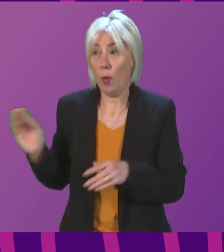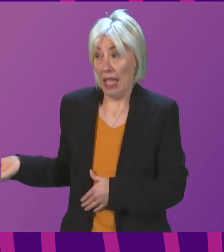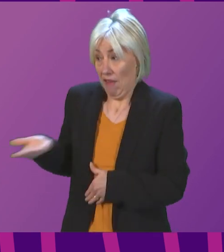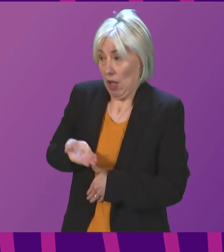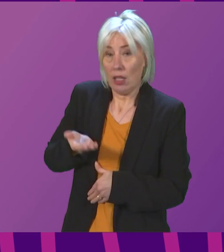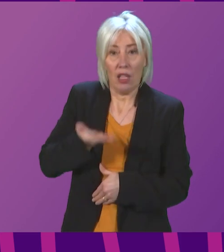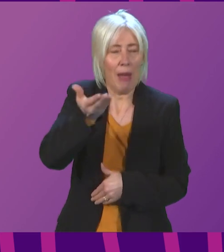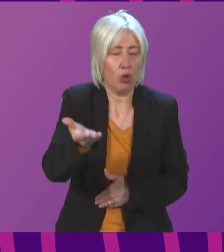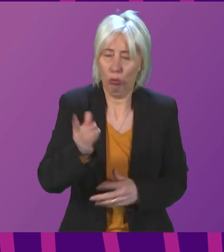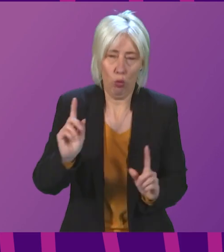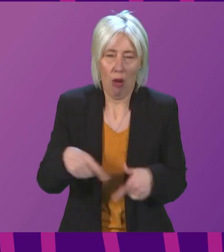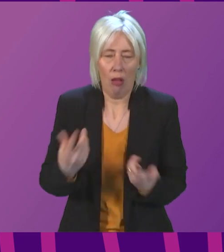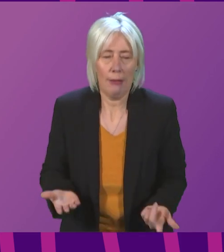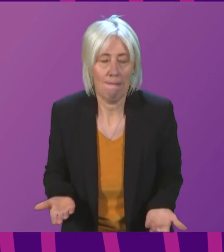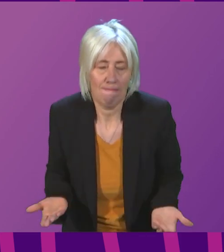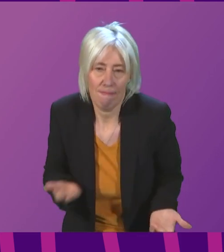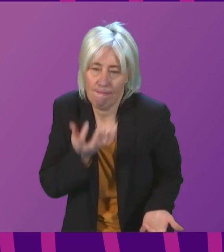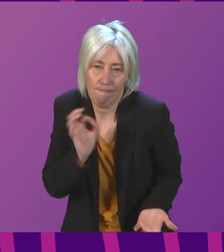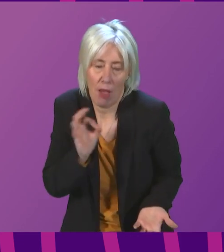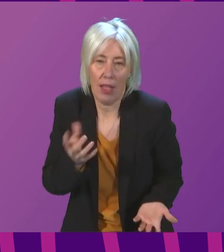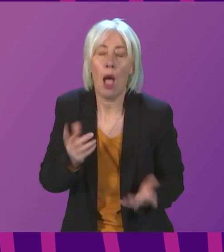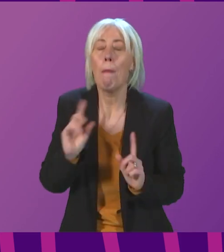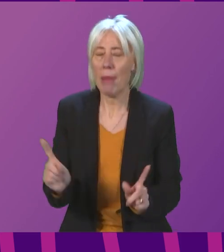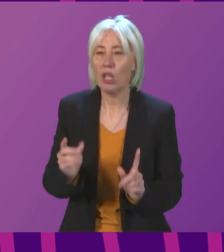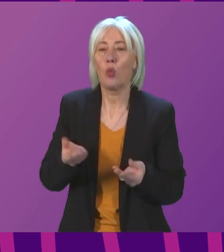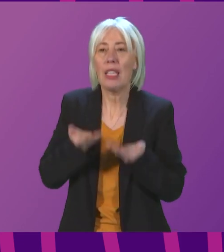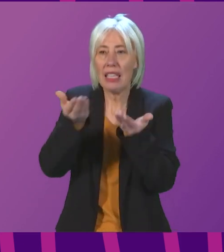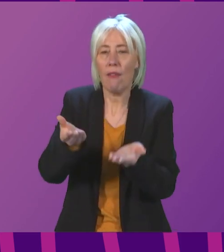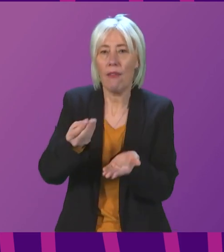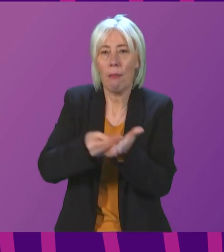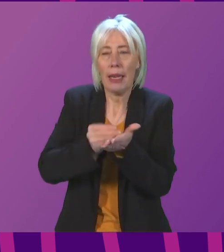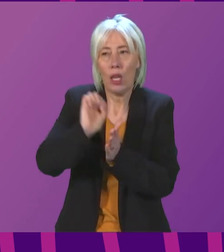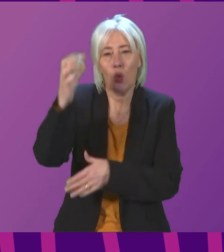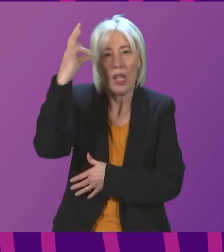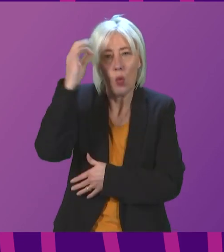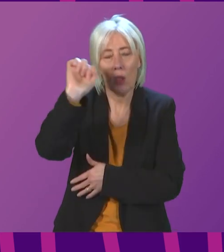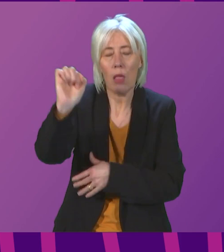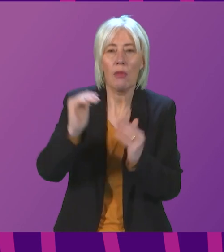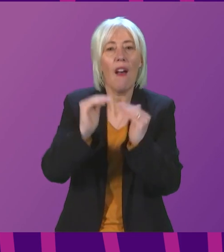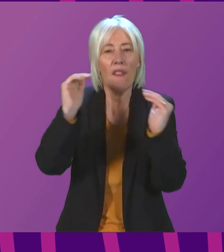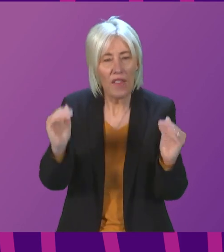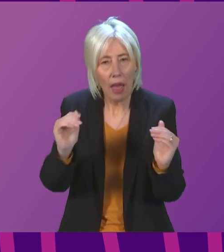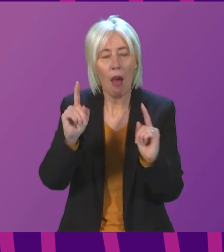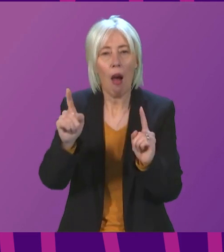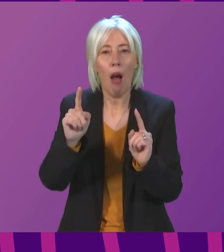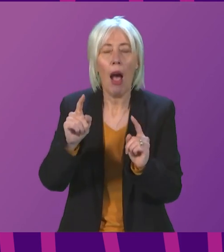However, we are providing to local government a settlement that is fair and, crucially, affordable.